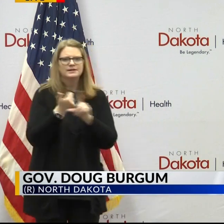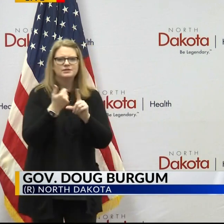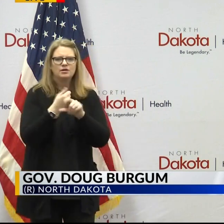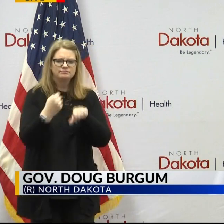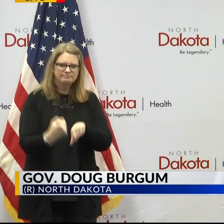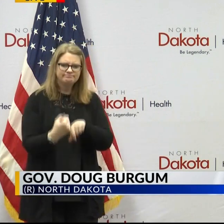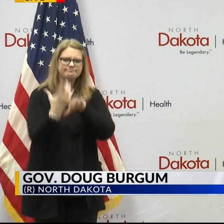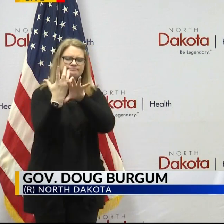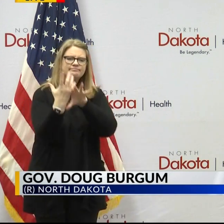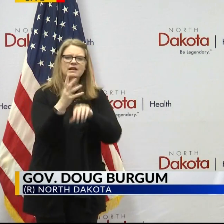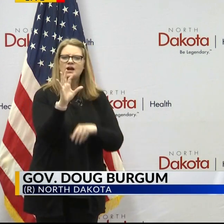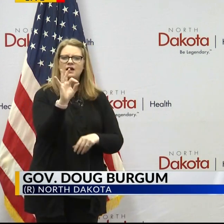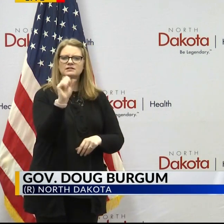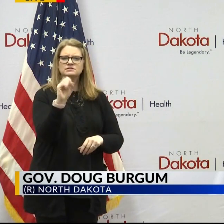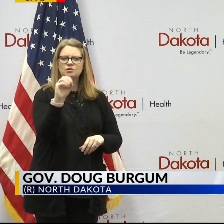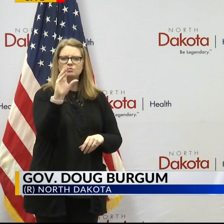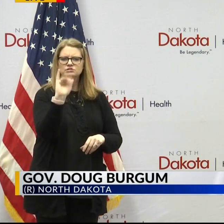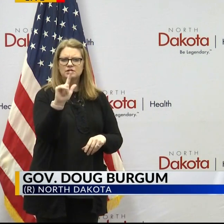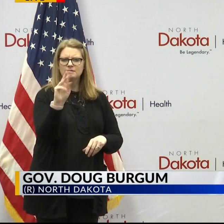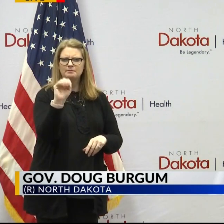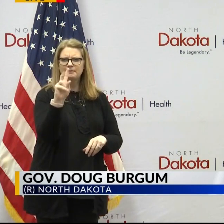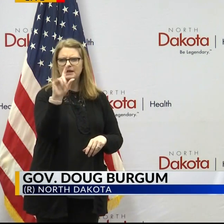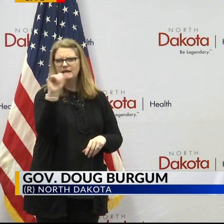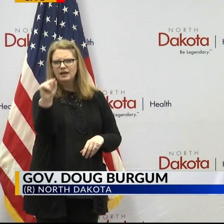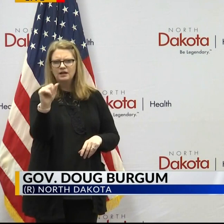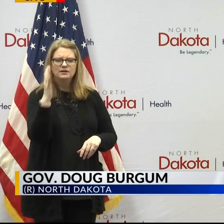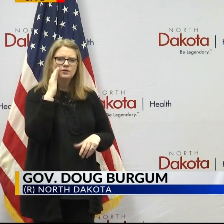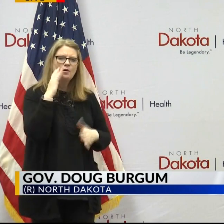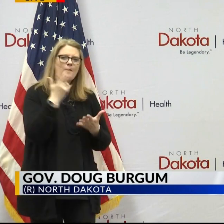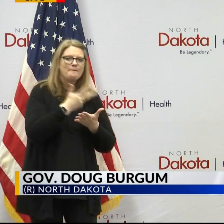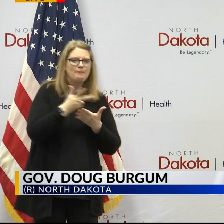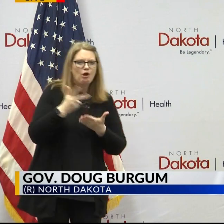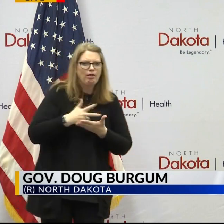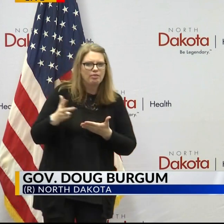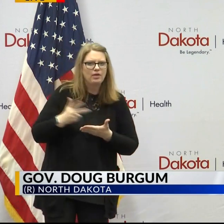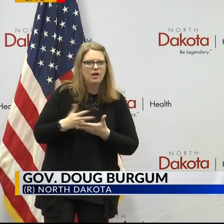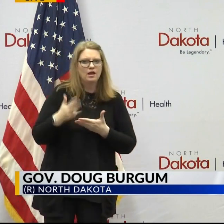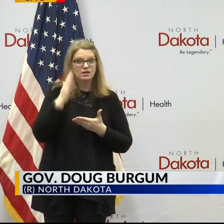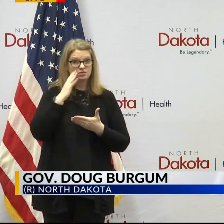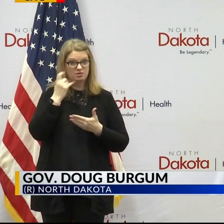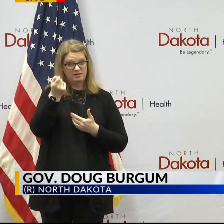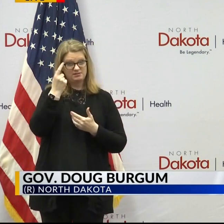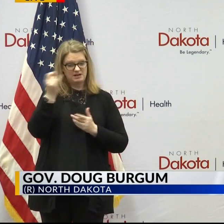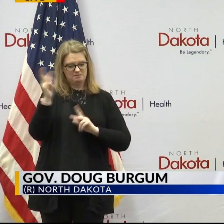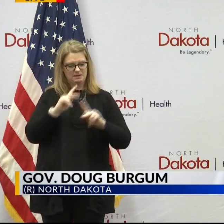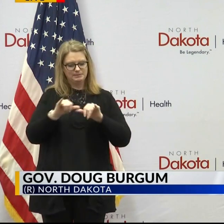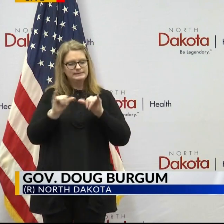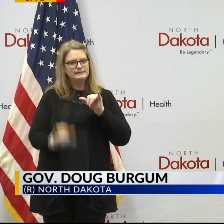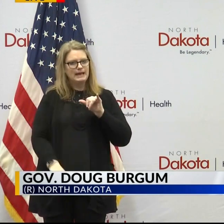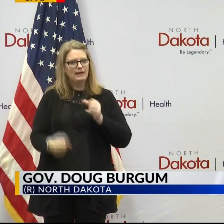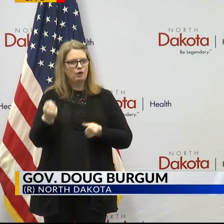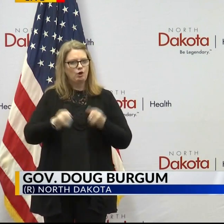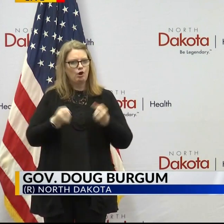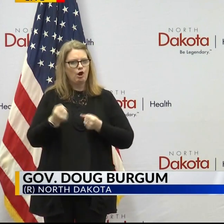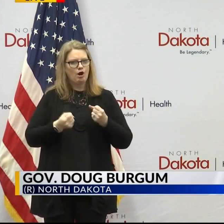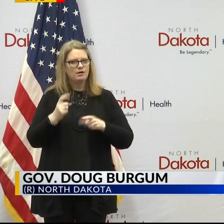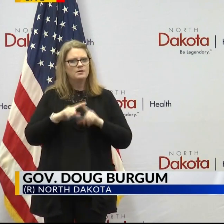BECAUSE SO MANY OF THEM HAVE FOUND CREATIVE WAYS TO HOLD WORSHIP SERVICES WHILE STILL ADHERING TO THE SOCIAL DISTANCING GUIDELINES, WHETHER